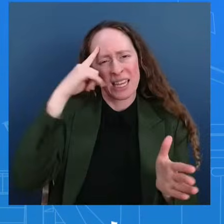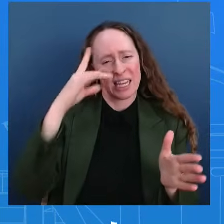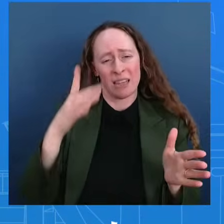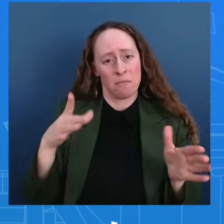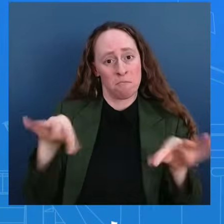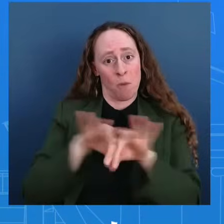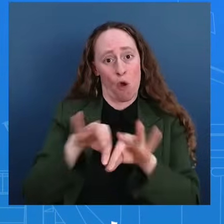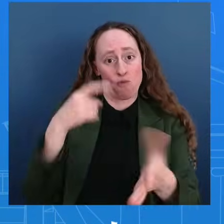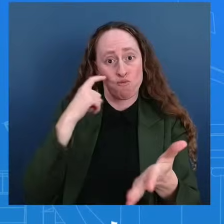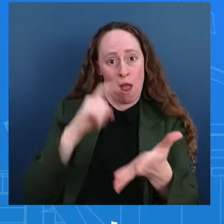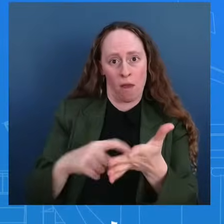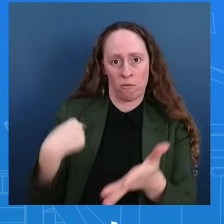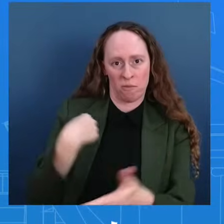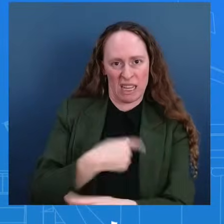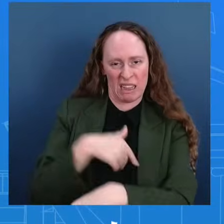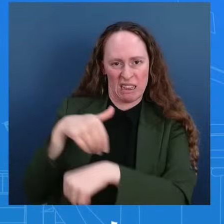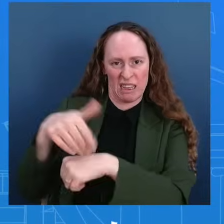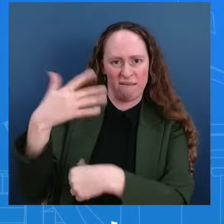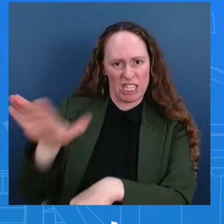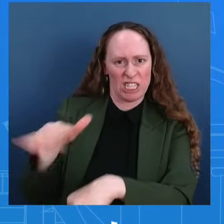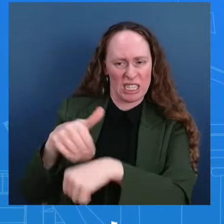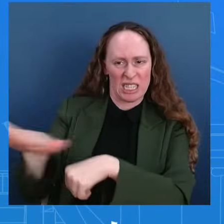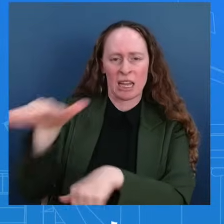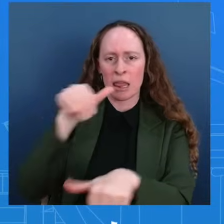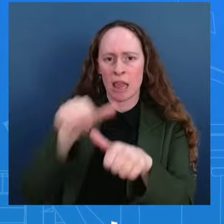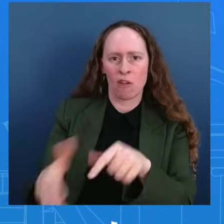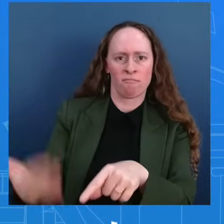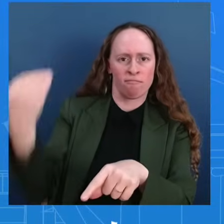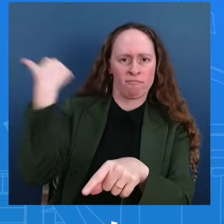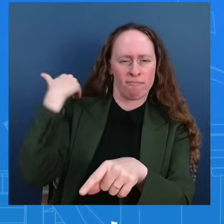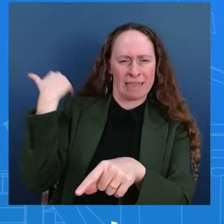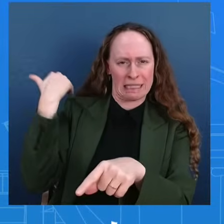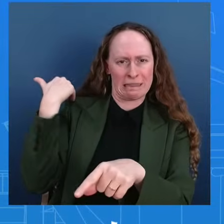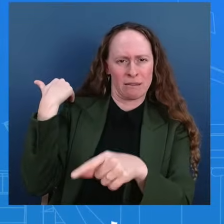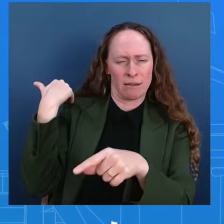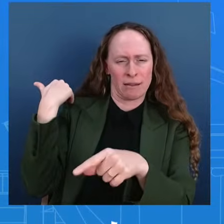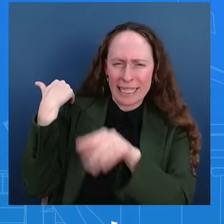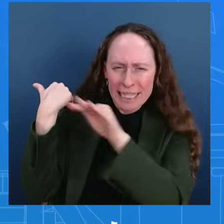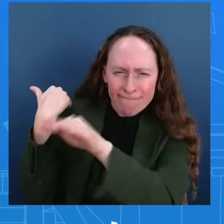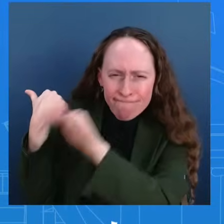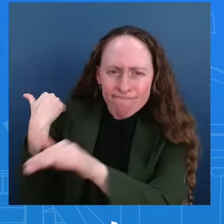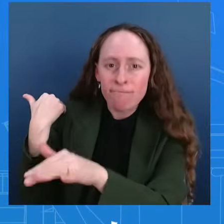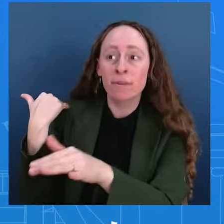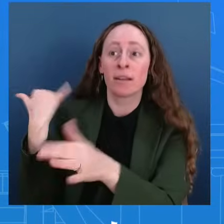We want -- we’ve seen a decrease of aid, and we certainly want to make sure that that is addressed.